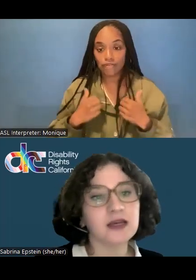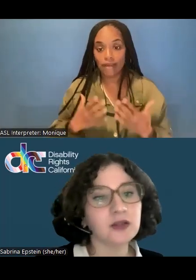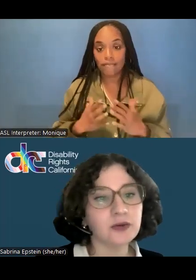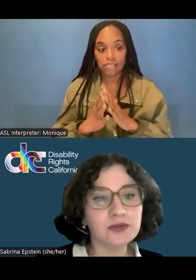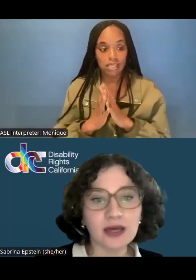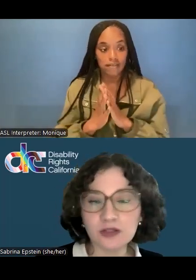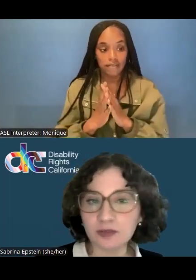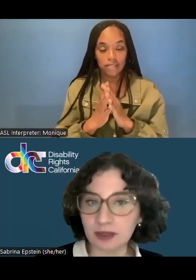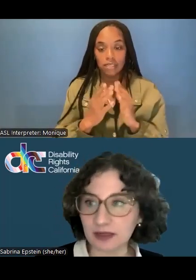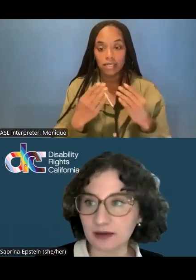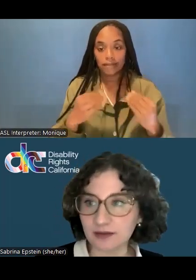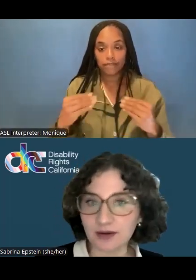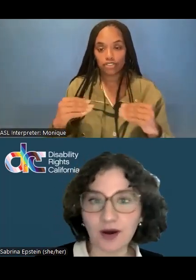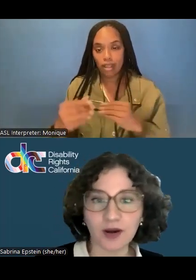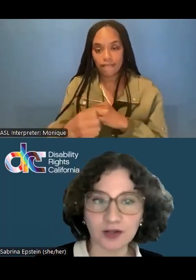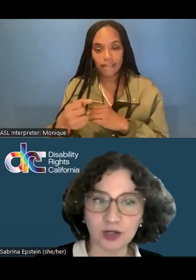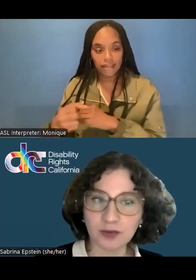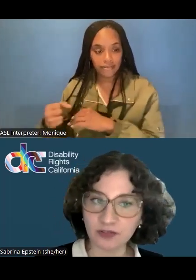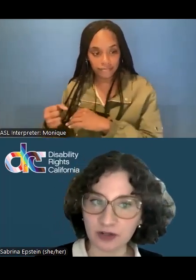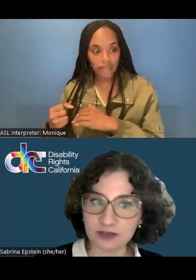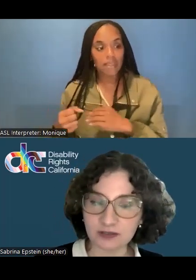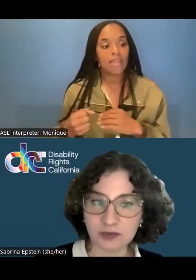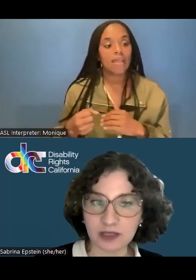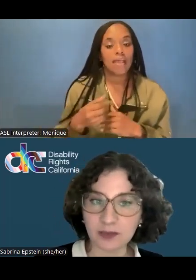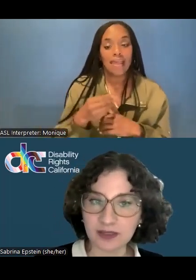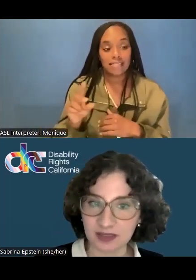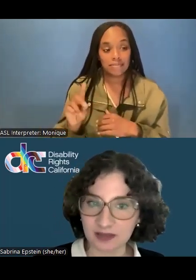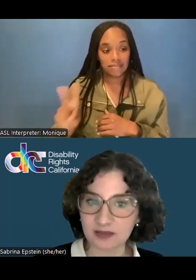they lose eligibility on October 1st of 2026